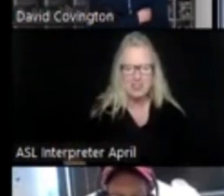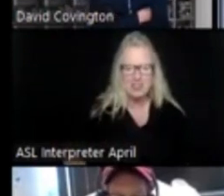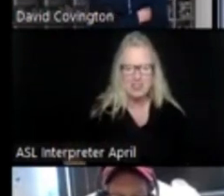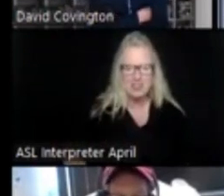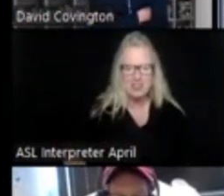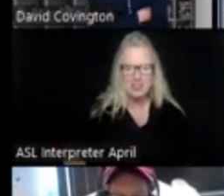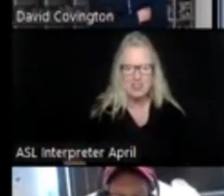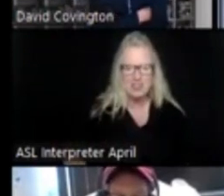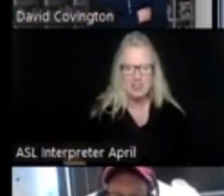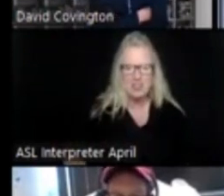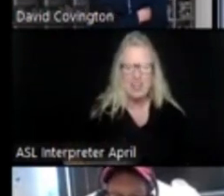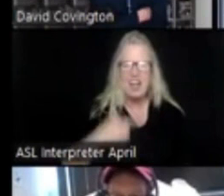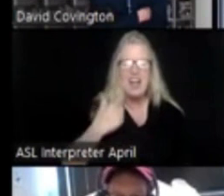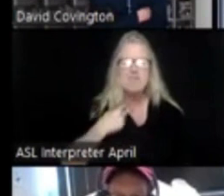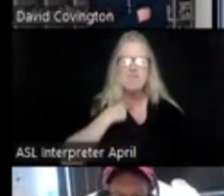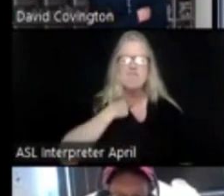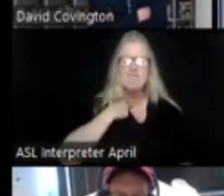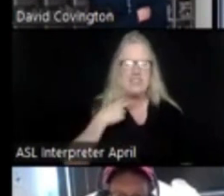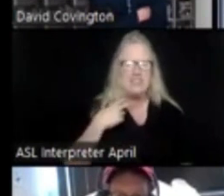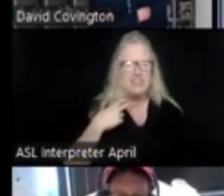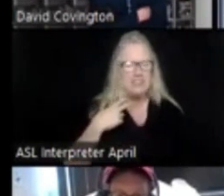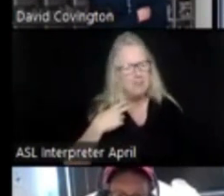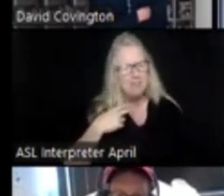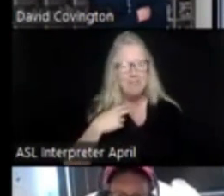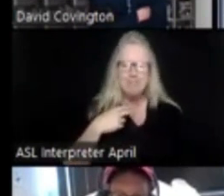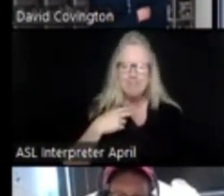I AM STUMPED ON THIS ONE.